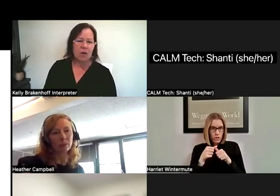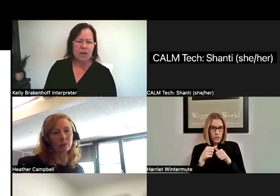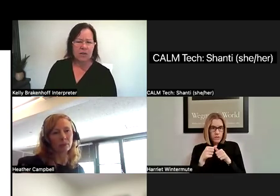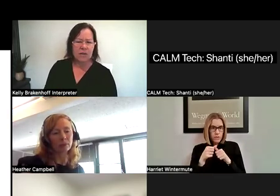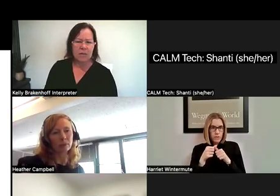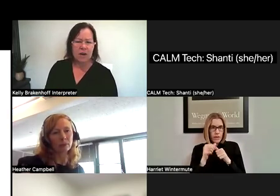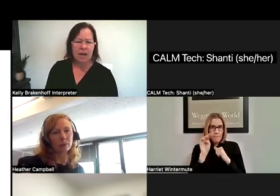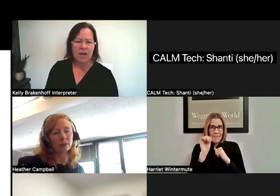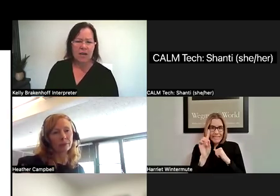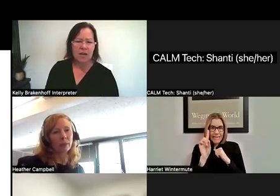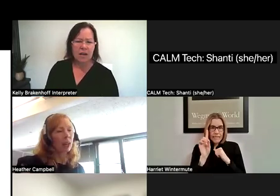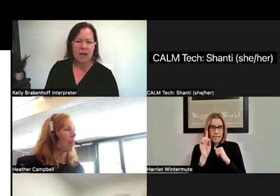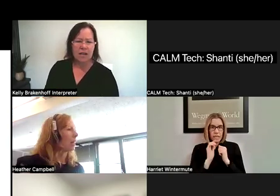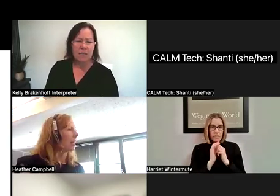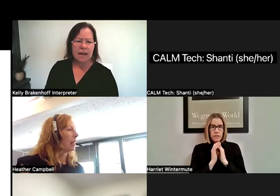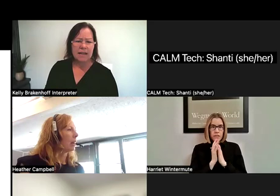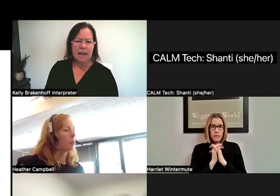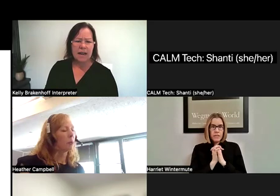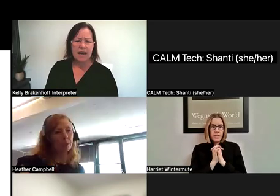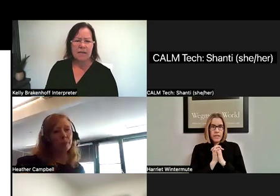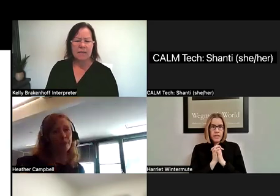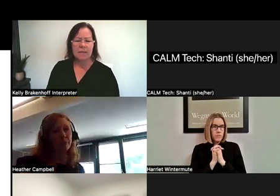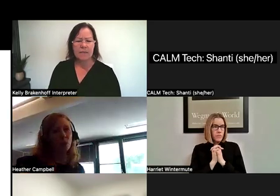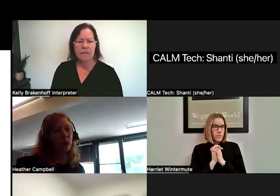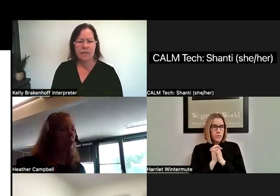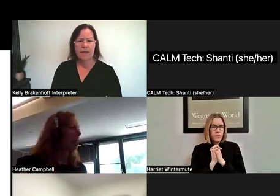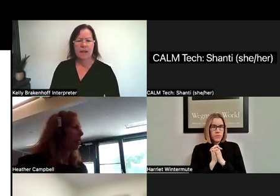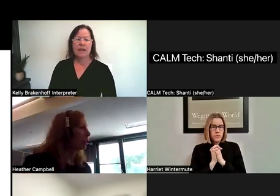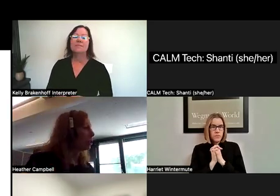Do you remember Heather the meta data one? >> HEATHER CAMPBELL: We had another version